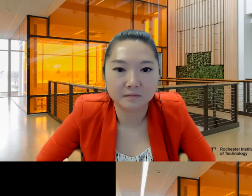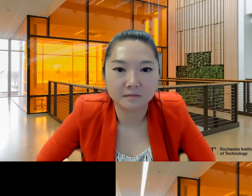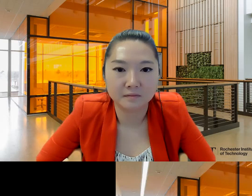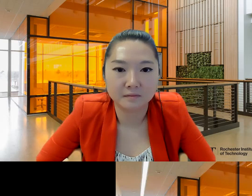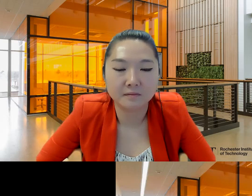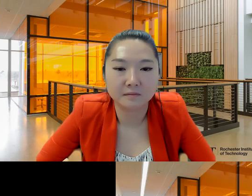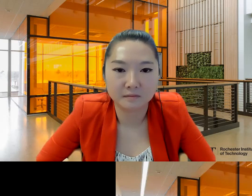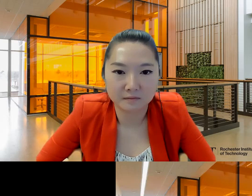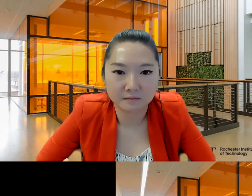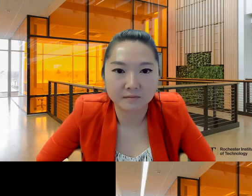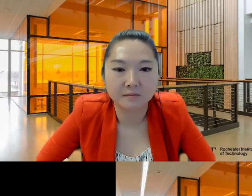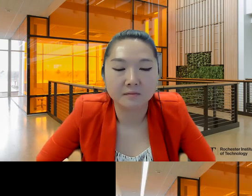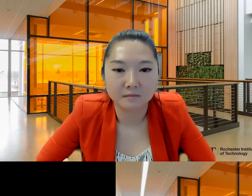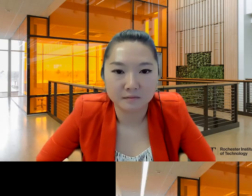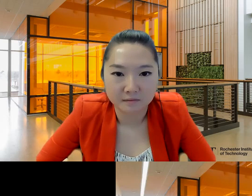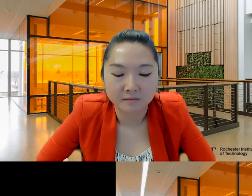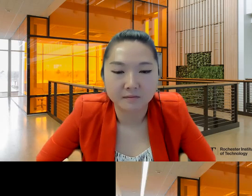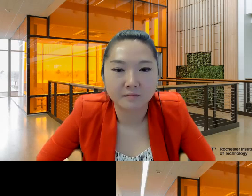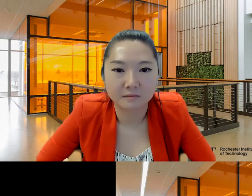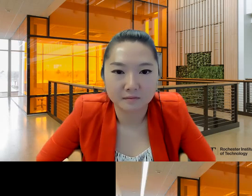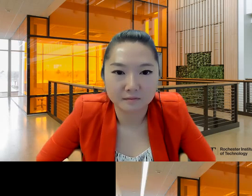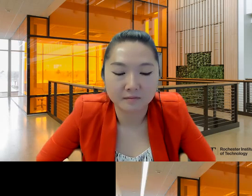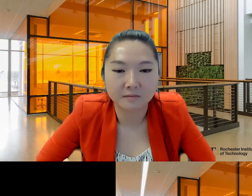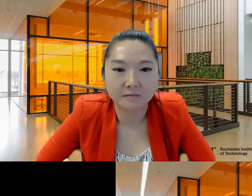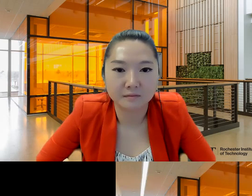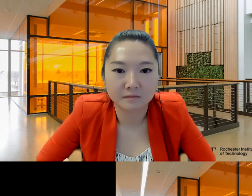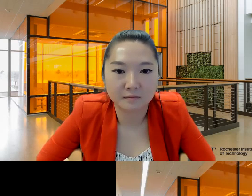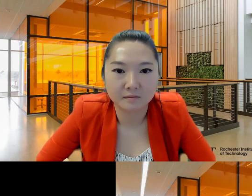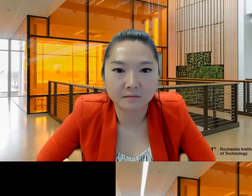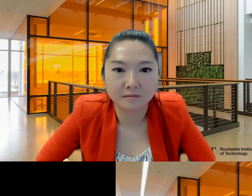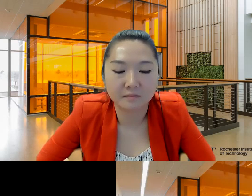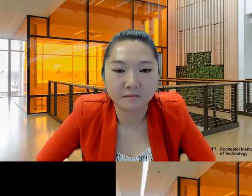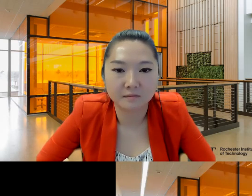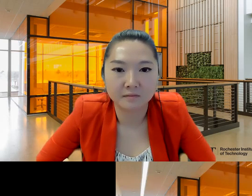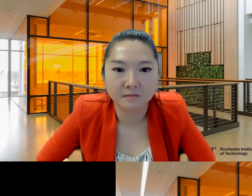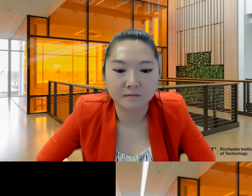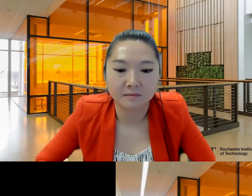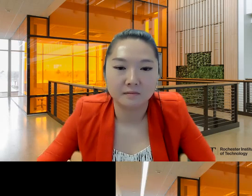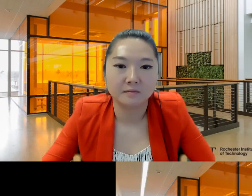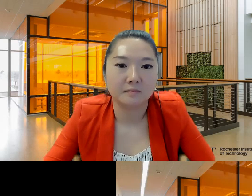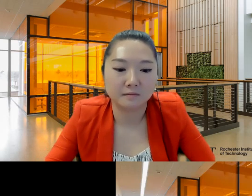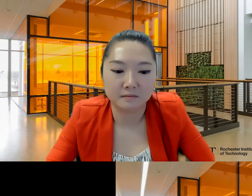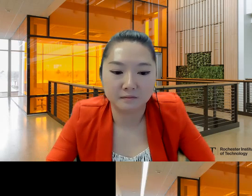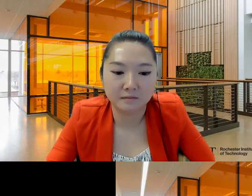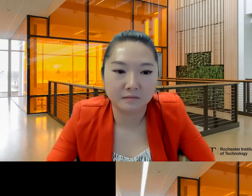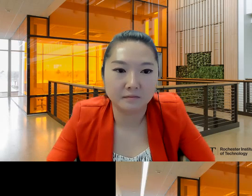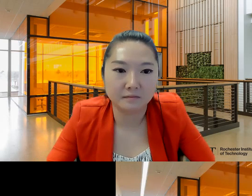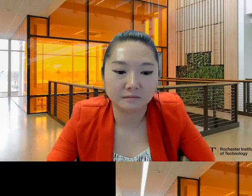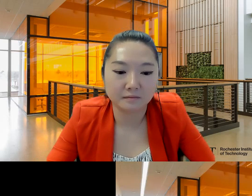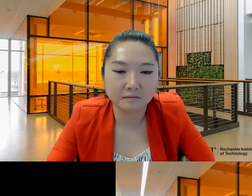I think It's evolved all of these groups have evolved, and we've found kind of more areas within which I think is great.